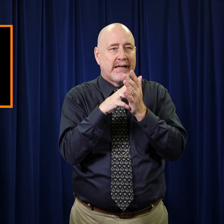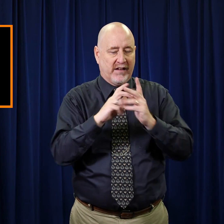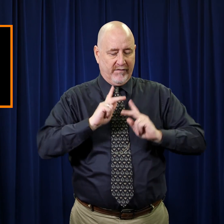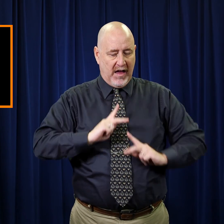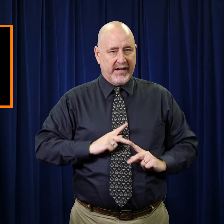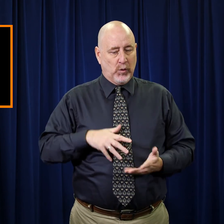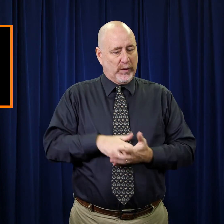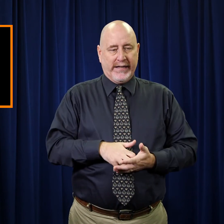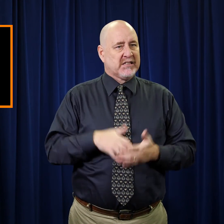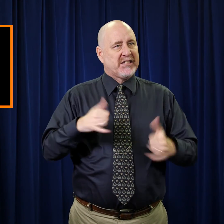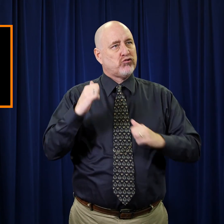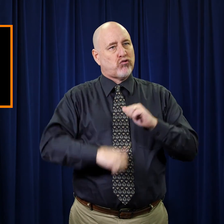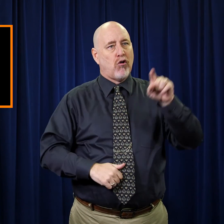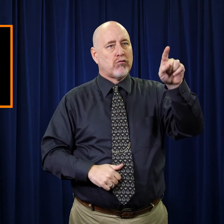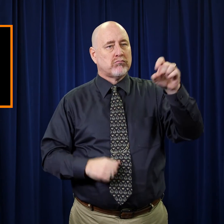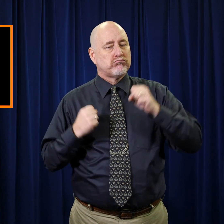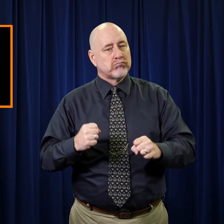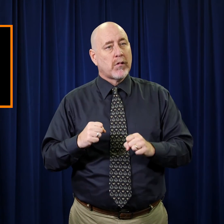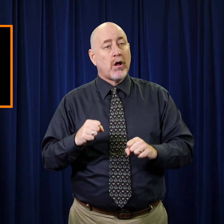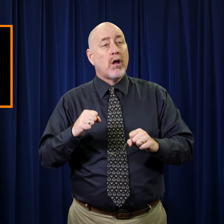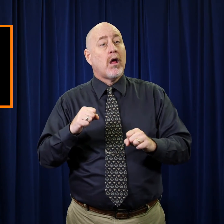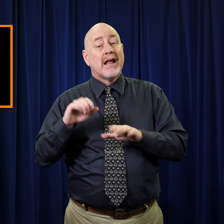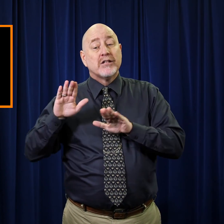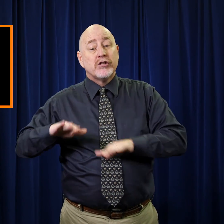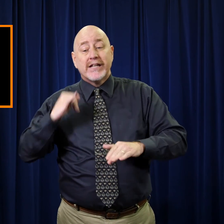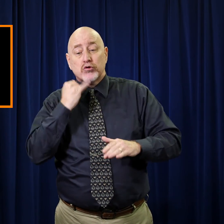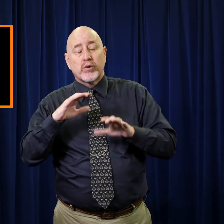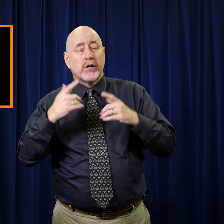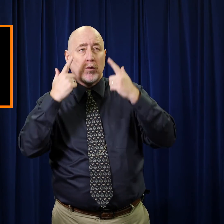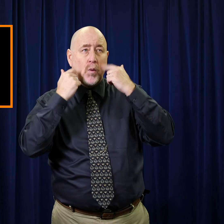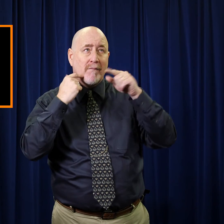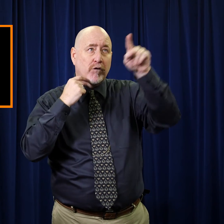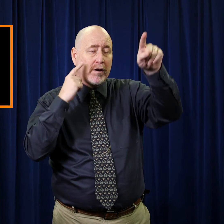dimmed nor natural vigor diminished. And the children of Israel wept for Moses in